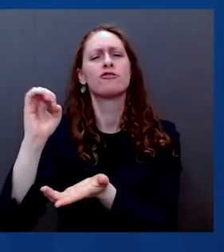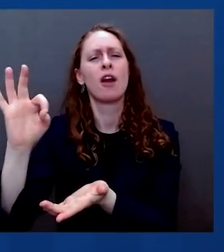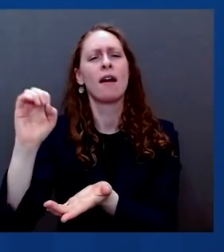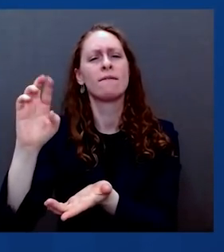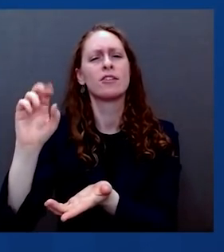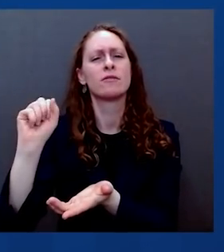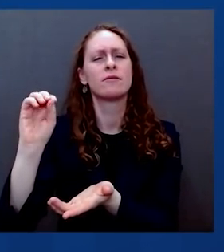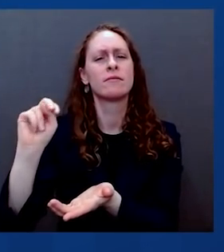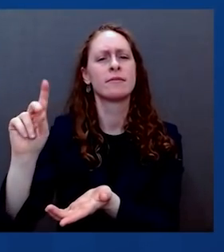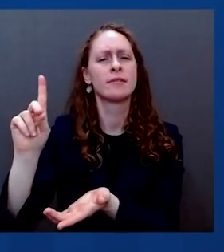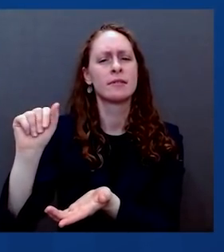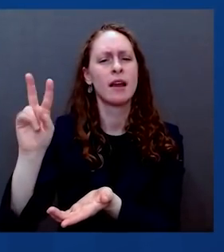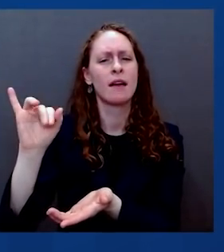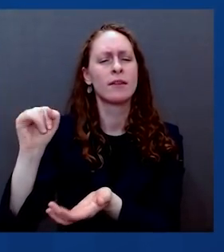to defend our democracy.